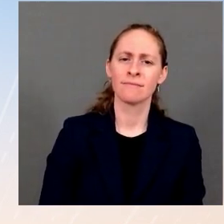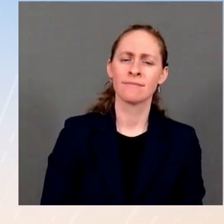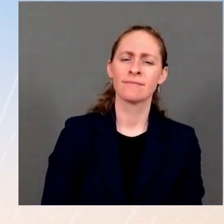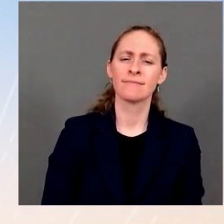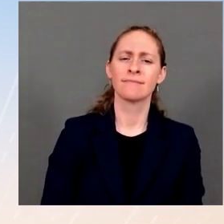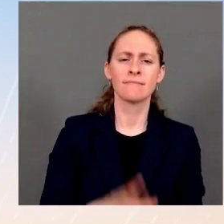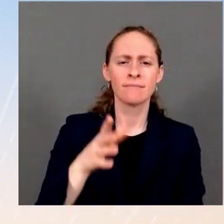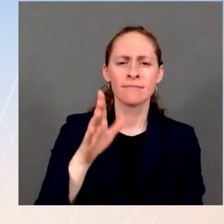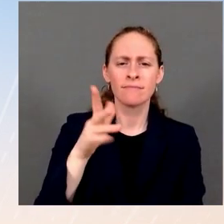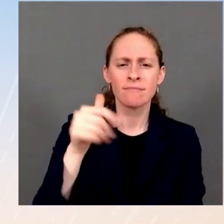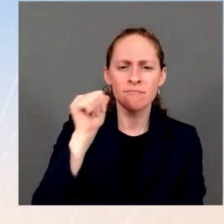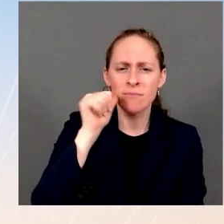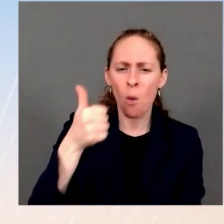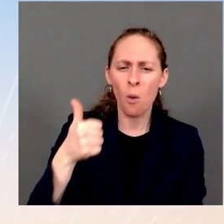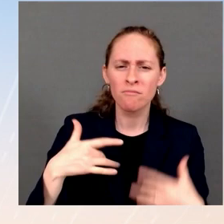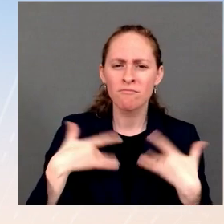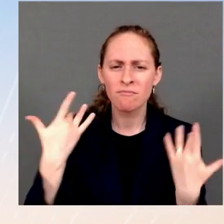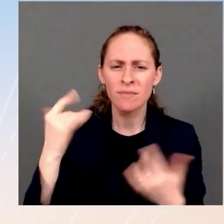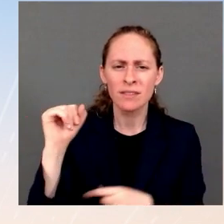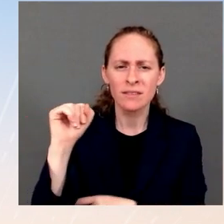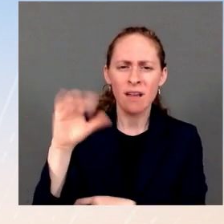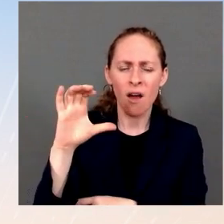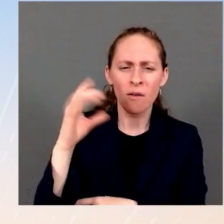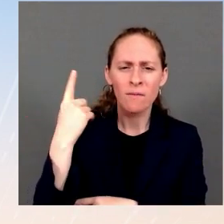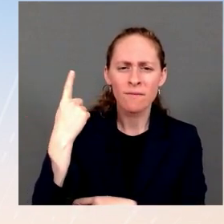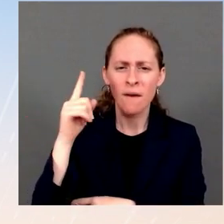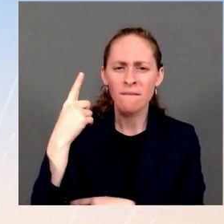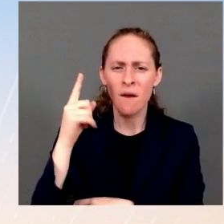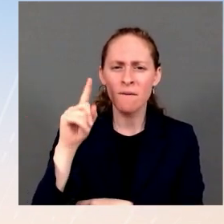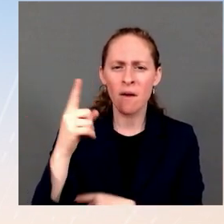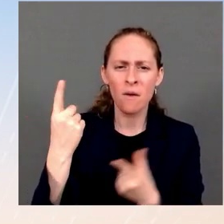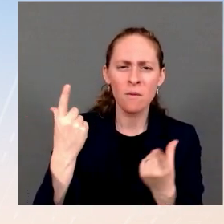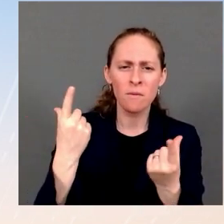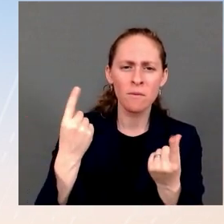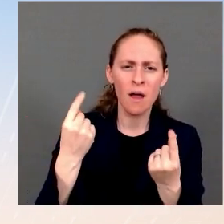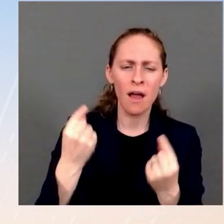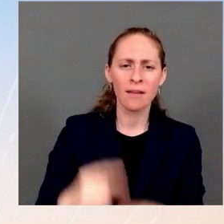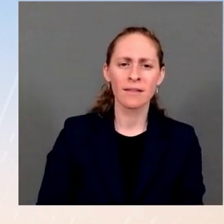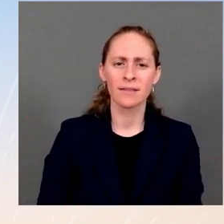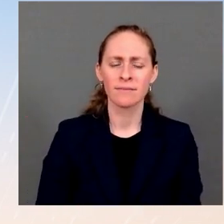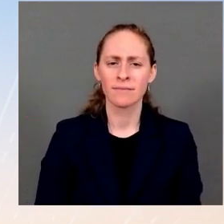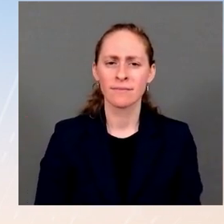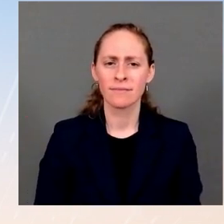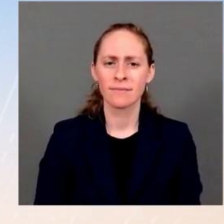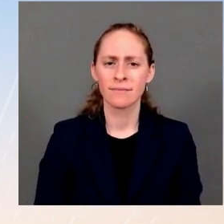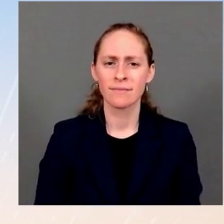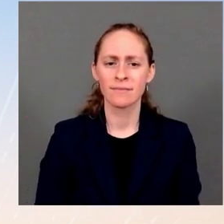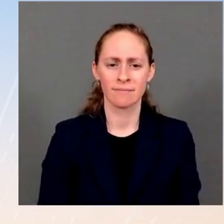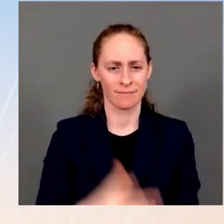with you on that later, but we know we have to go. But -- and if you want, you can come and see me in the back, and I can get you more information.